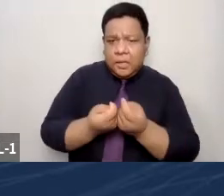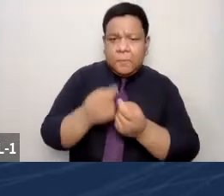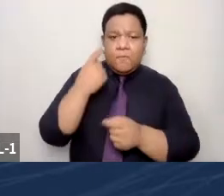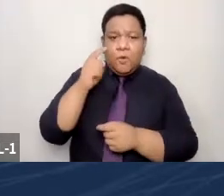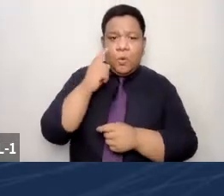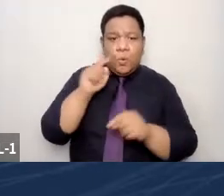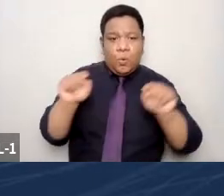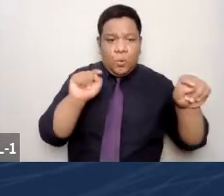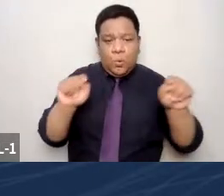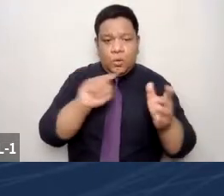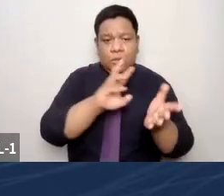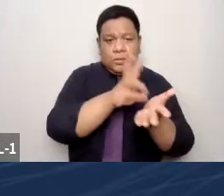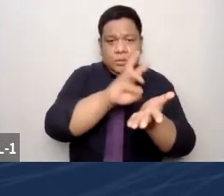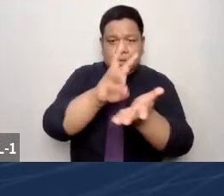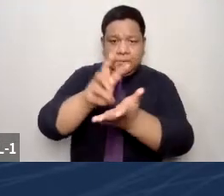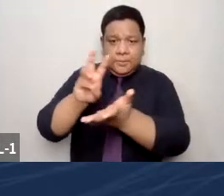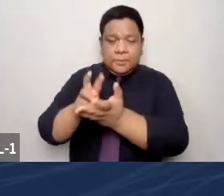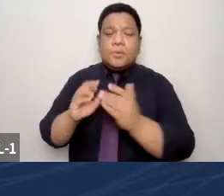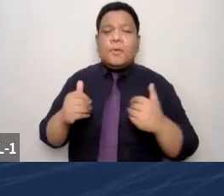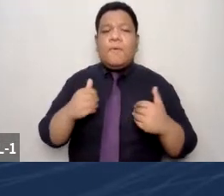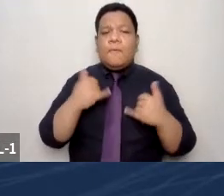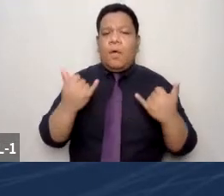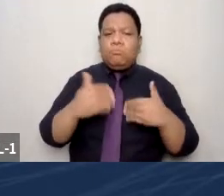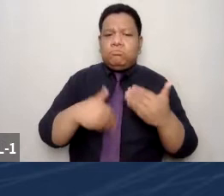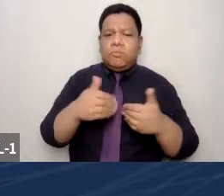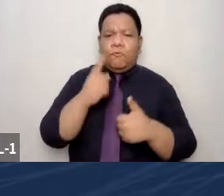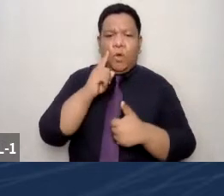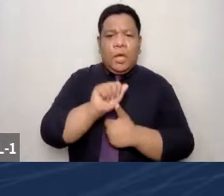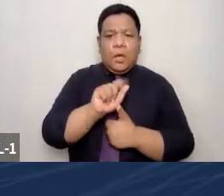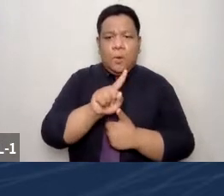Now we are rolling out to A1, A2, and A3.